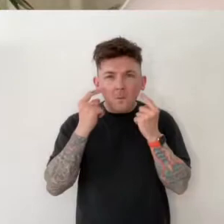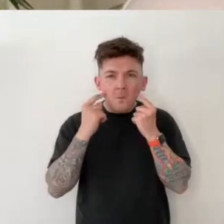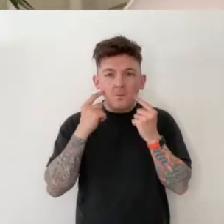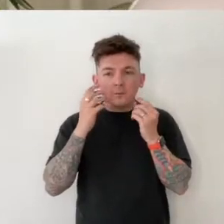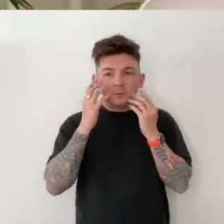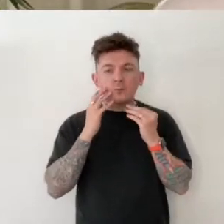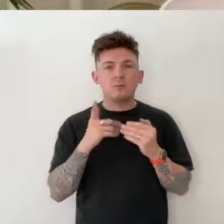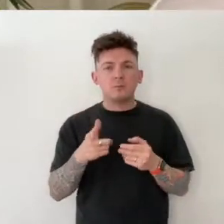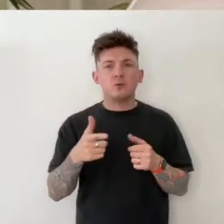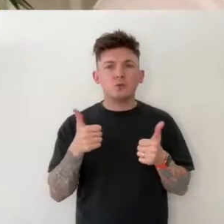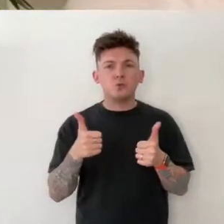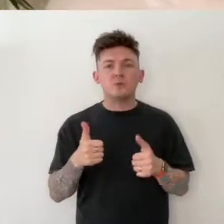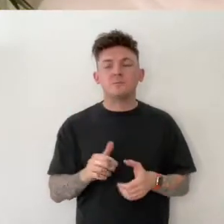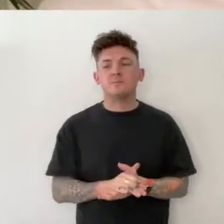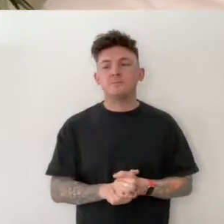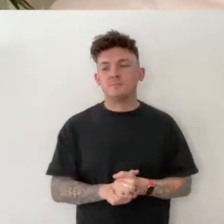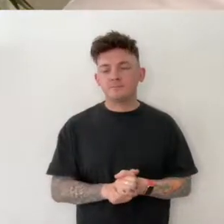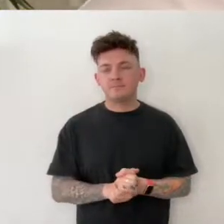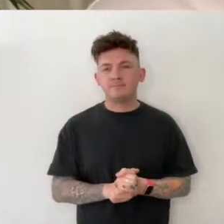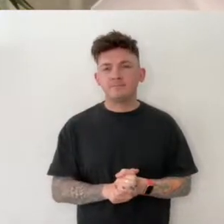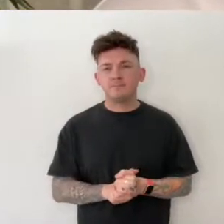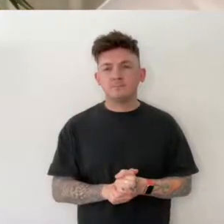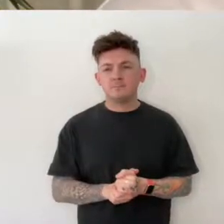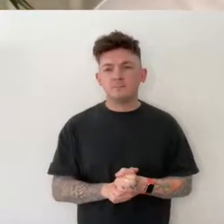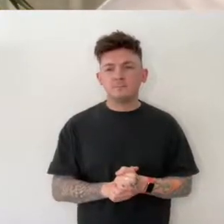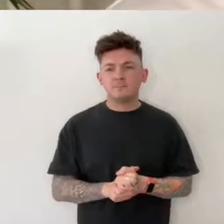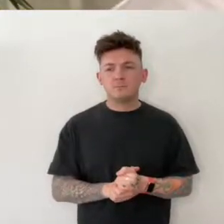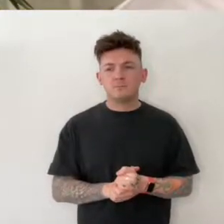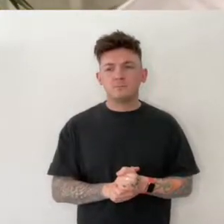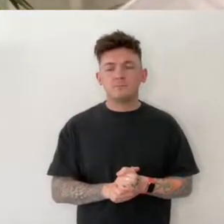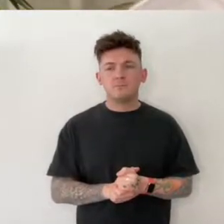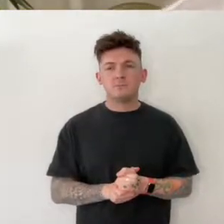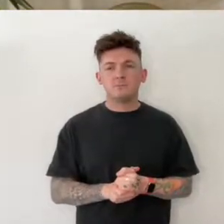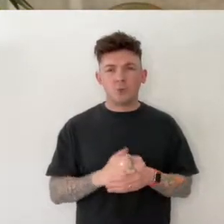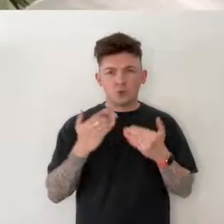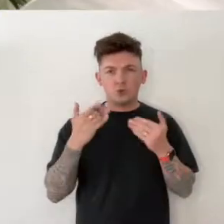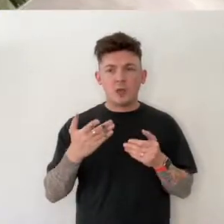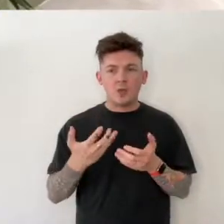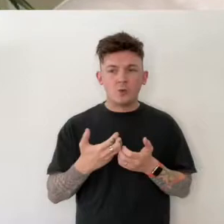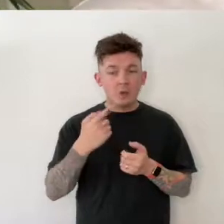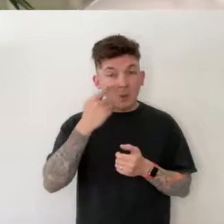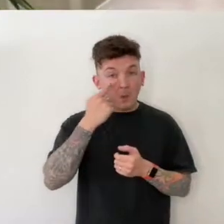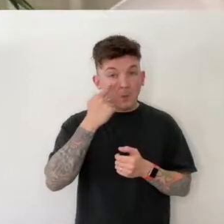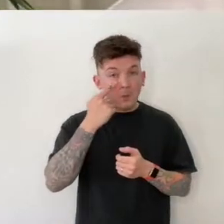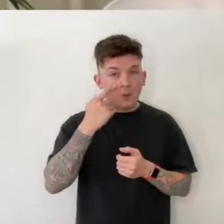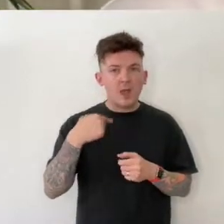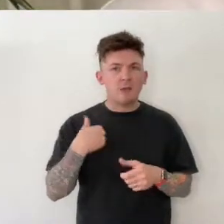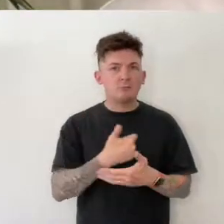still continue down here and then you can come down here so this is what i do to counteract